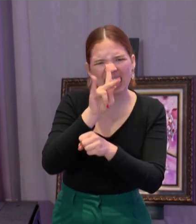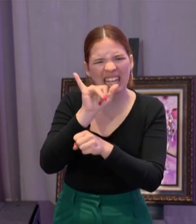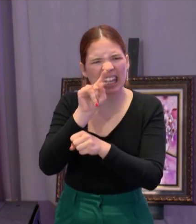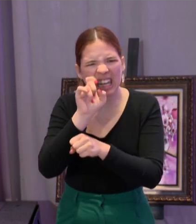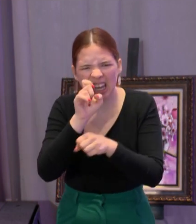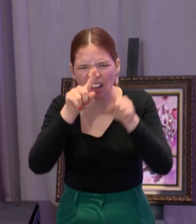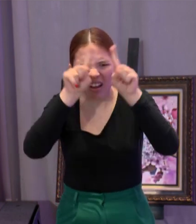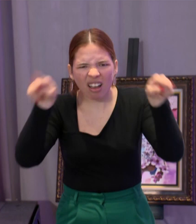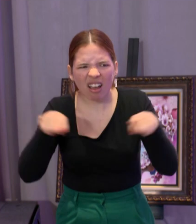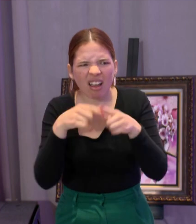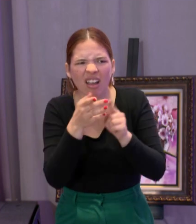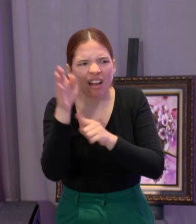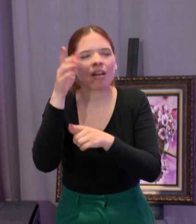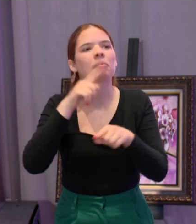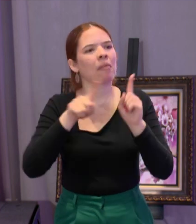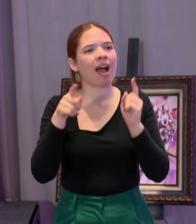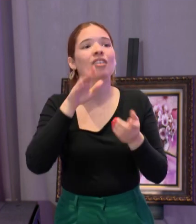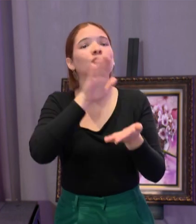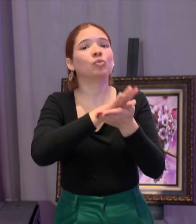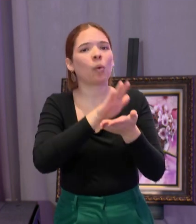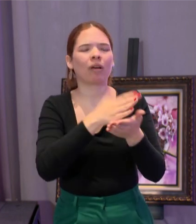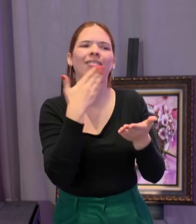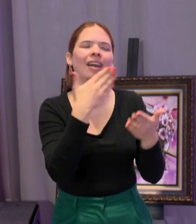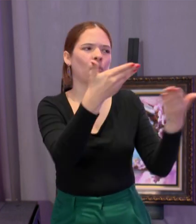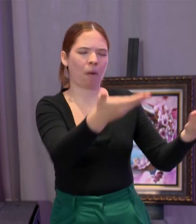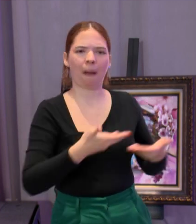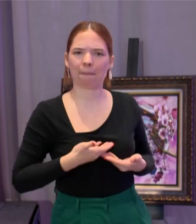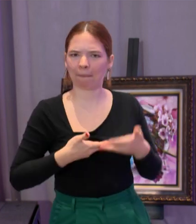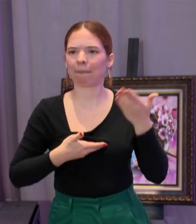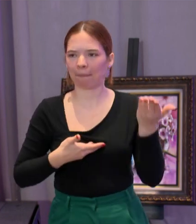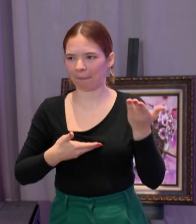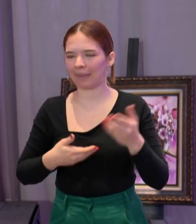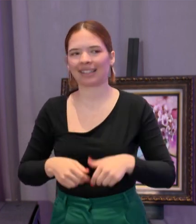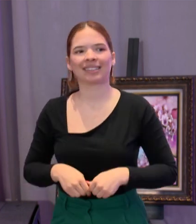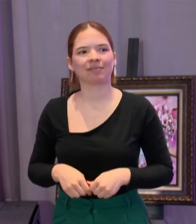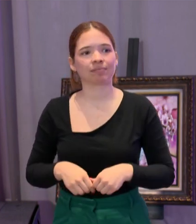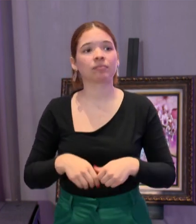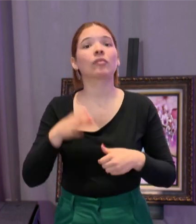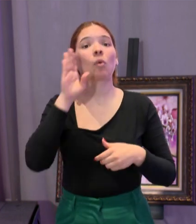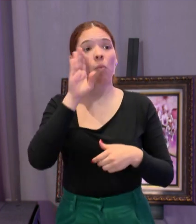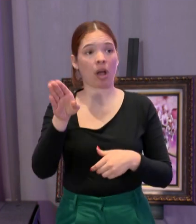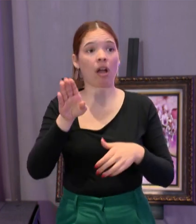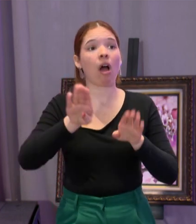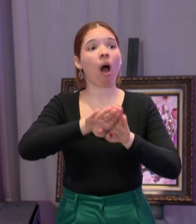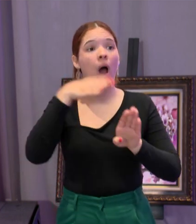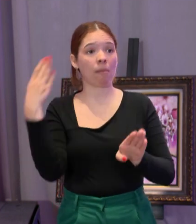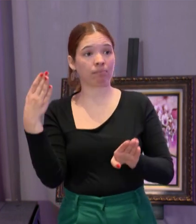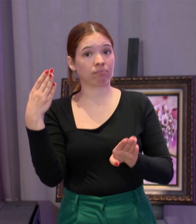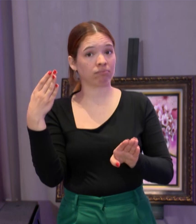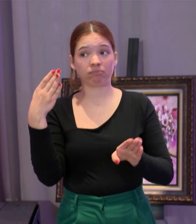THANK YOU. WE WILL OPEN UP FOR QUESTIONS,